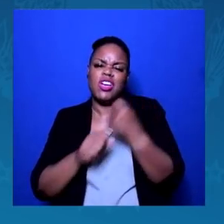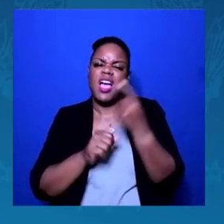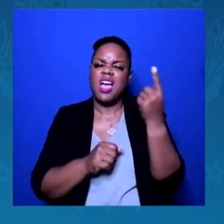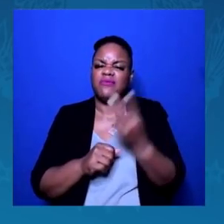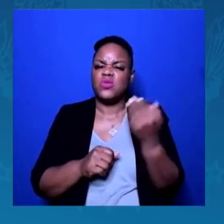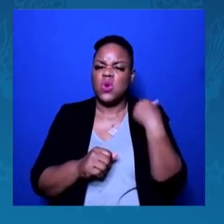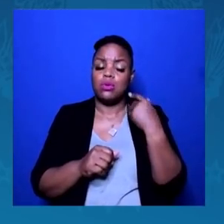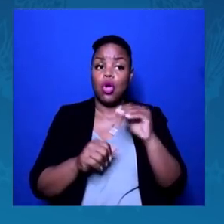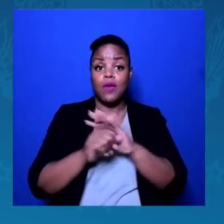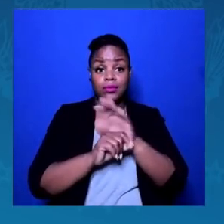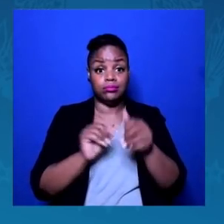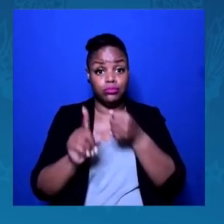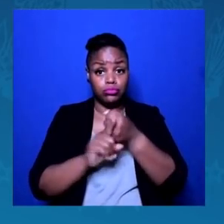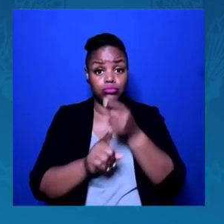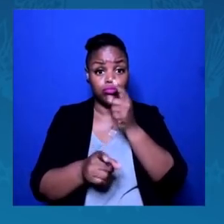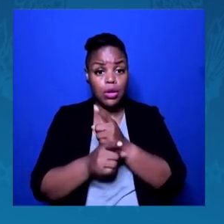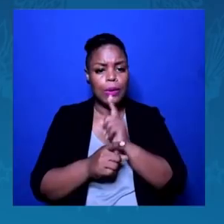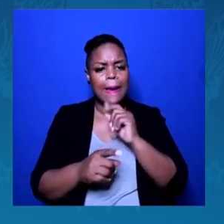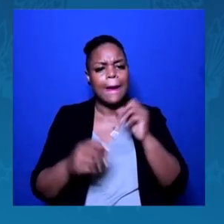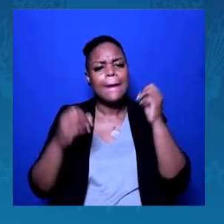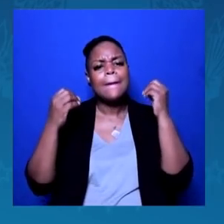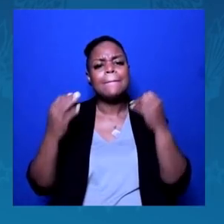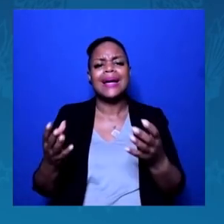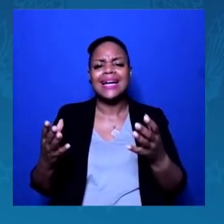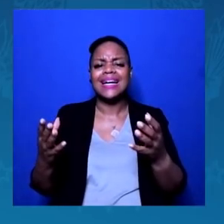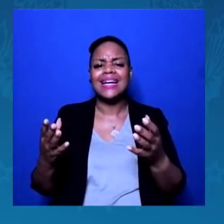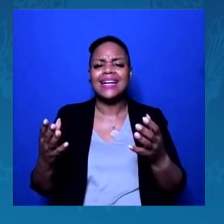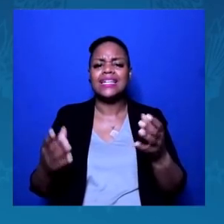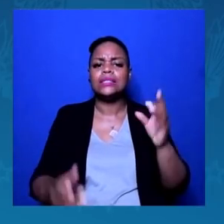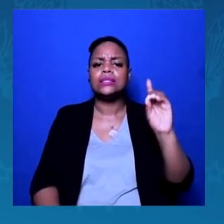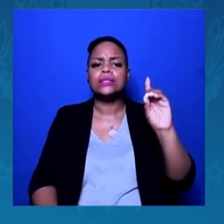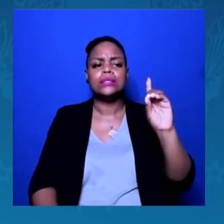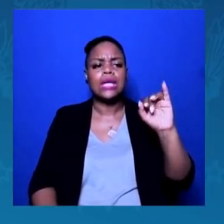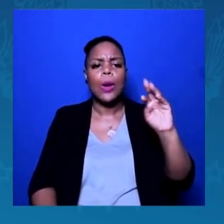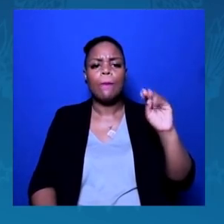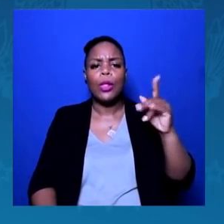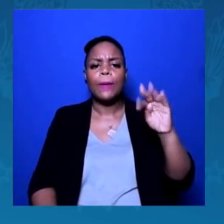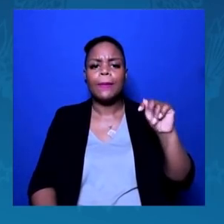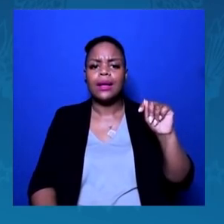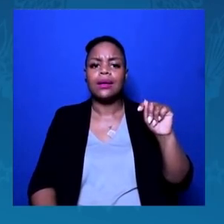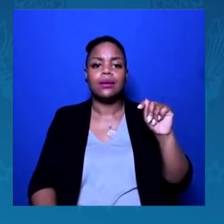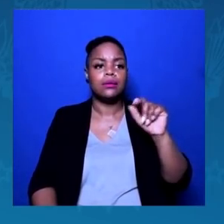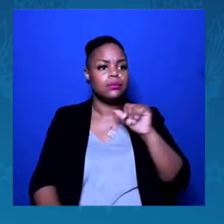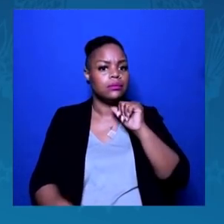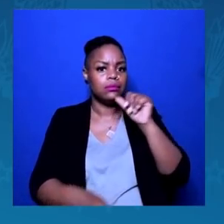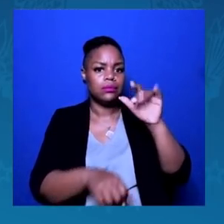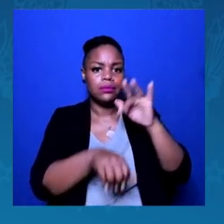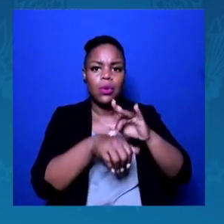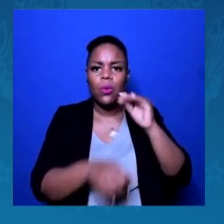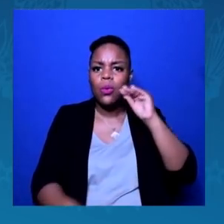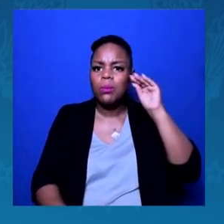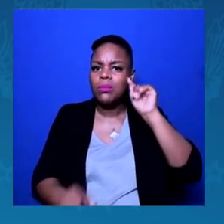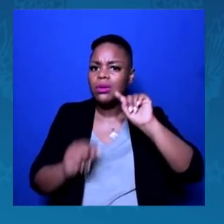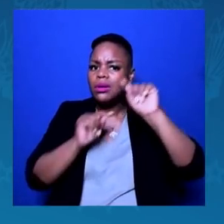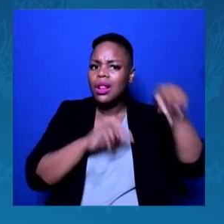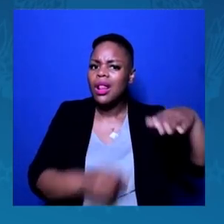even when they lost family members to COVID. We talked about the significance of their work in doing the groundwork